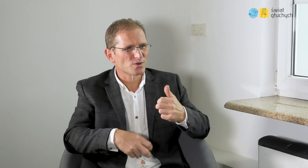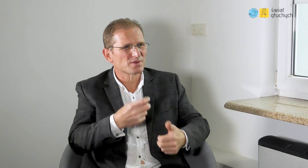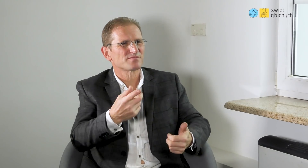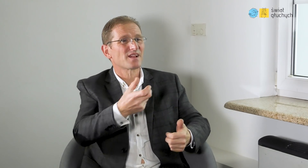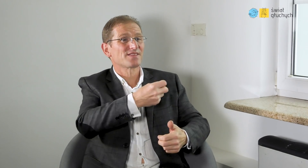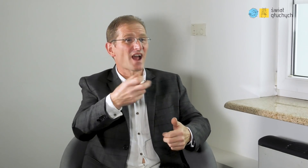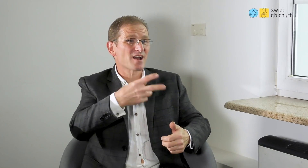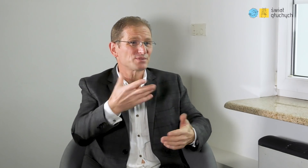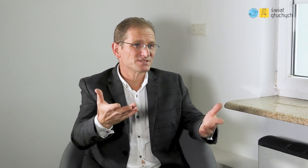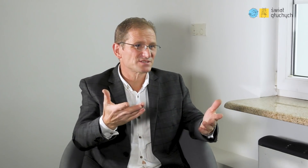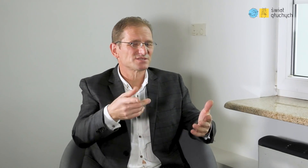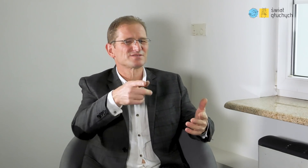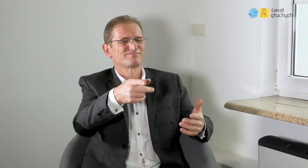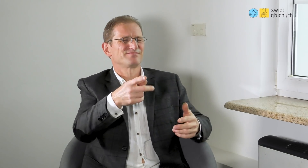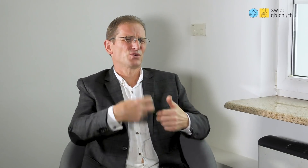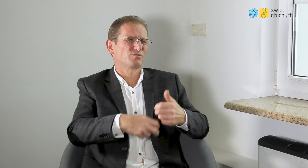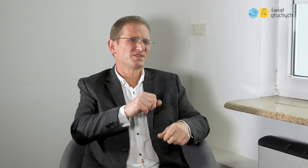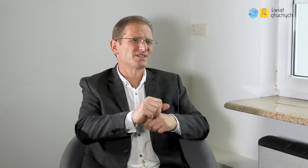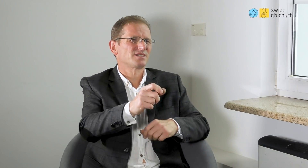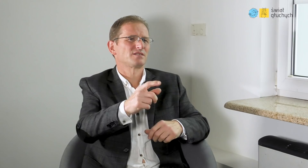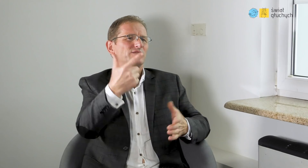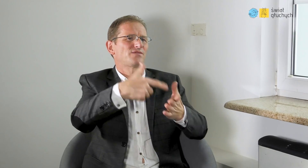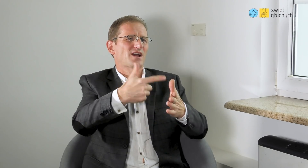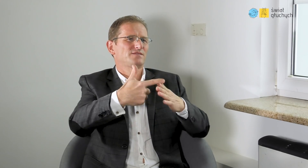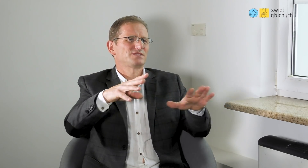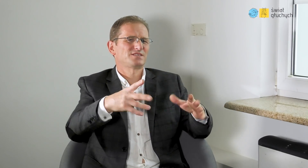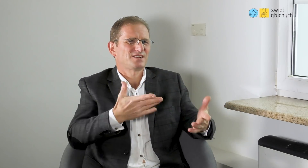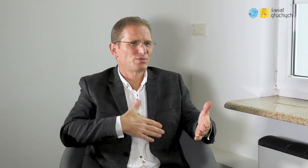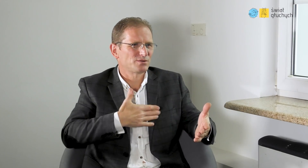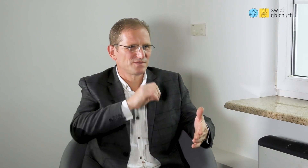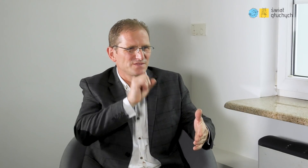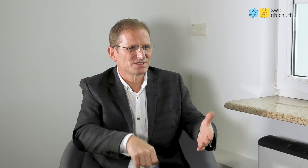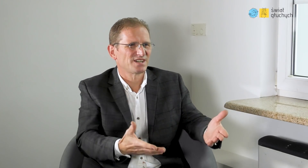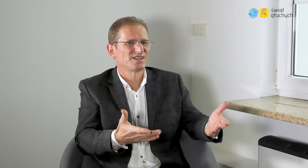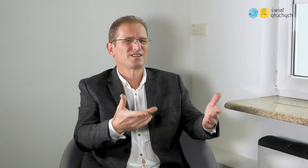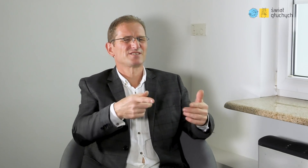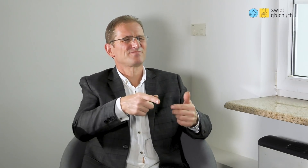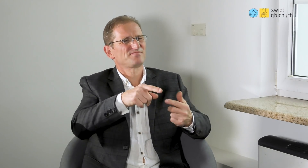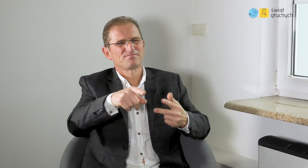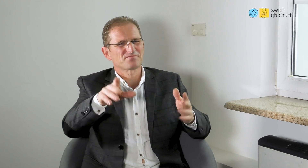The issue is the total availability of subtitles on TV. They are predicting it for 2029. I don't like that at all.